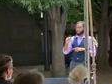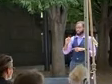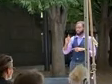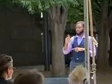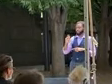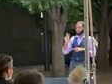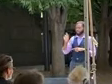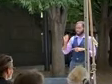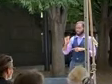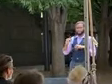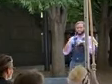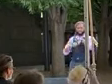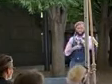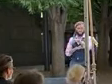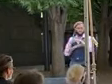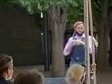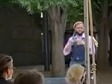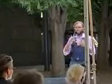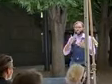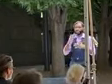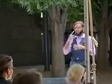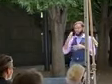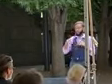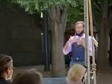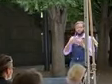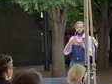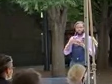Thank you to all of our funders who are proudly listed on our website.